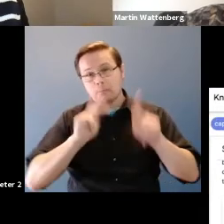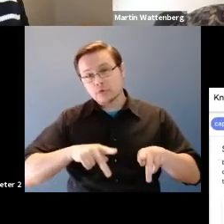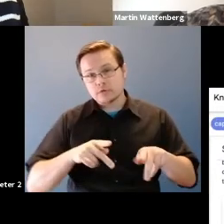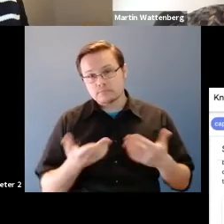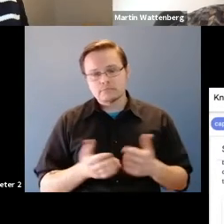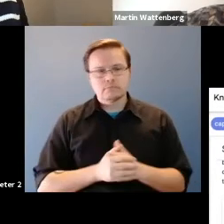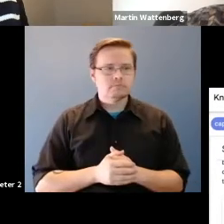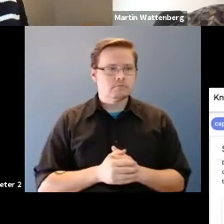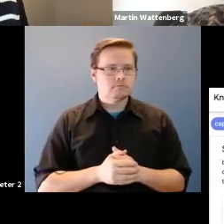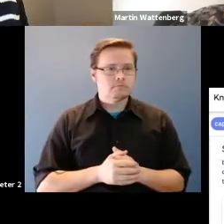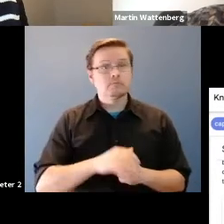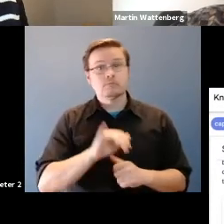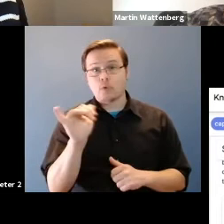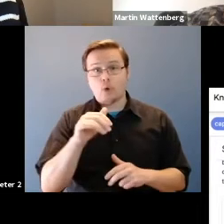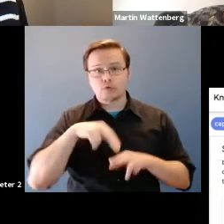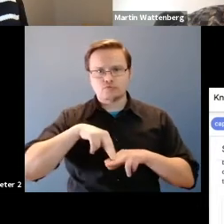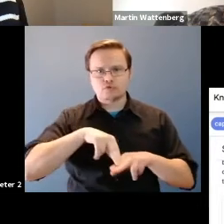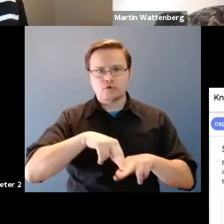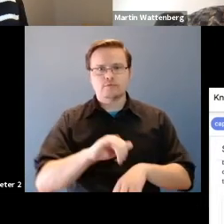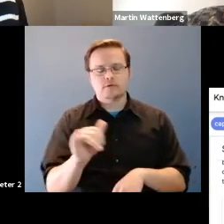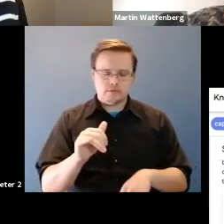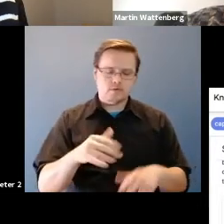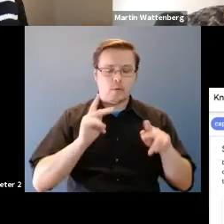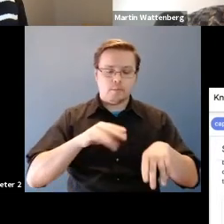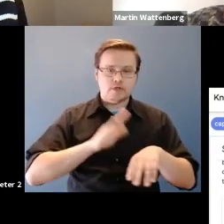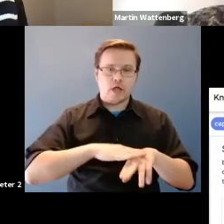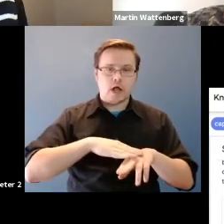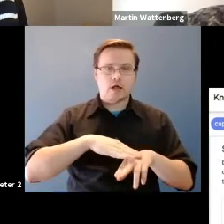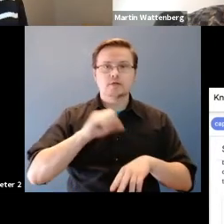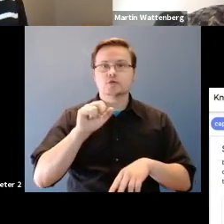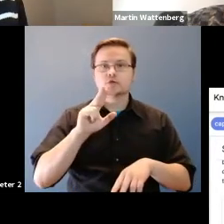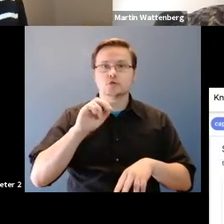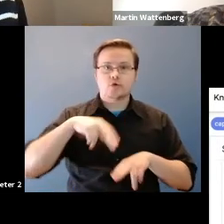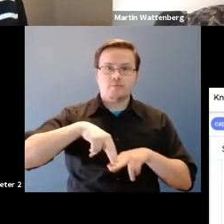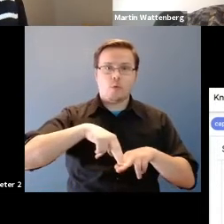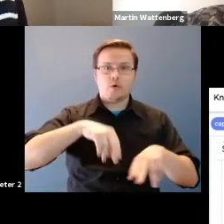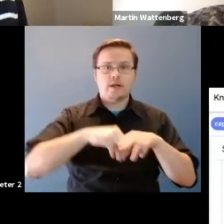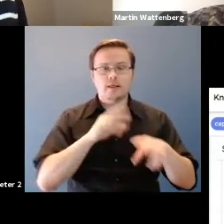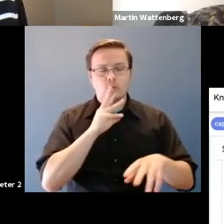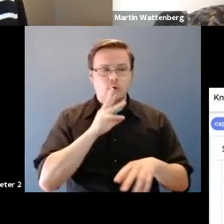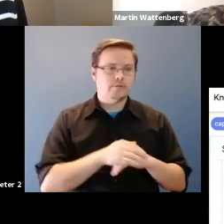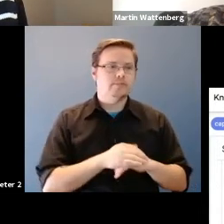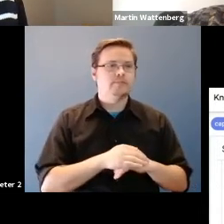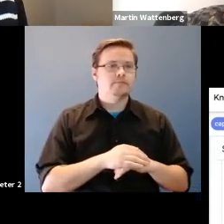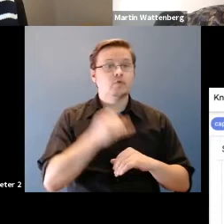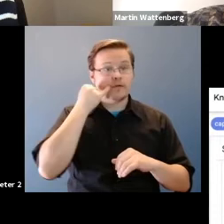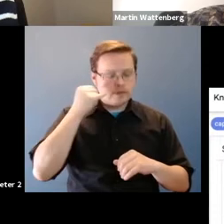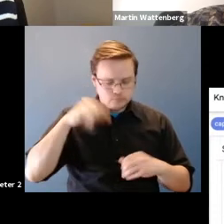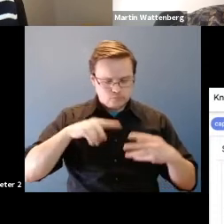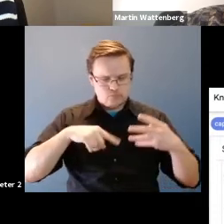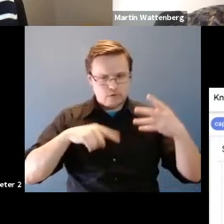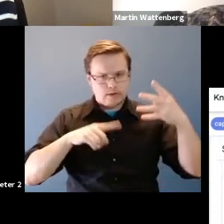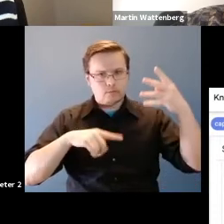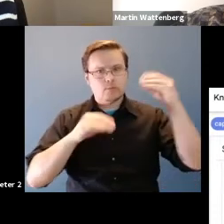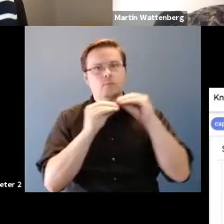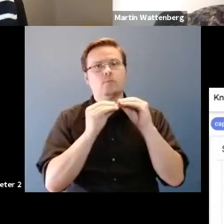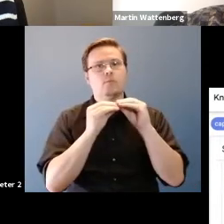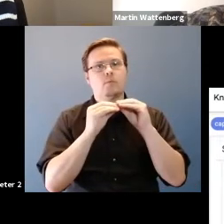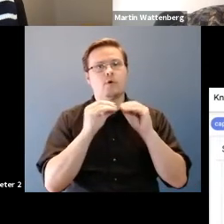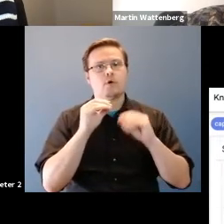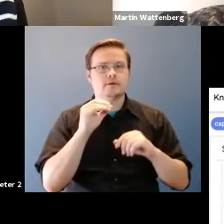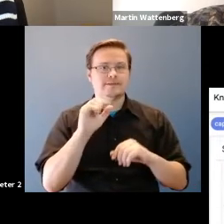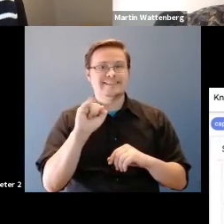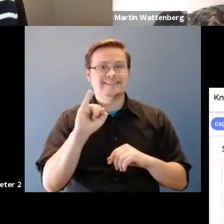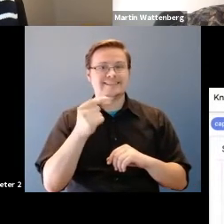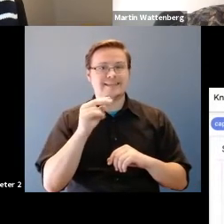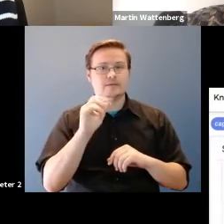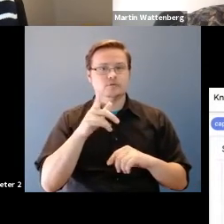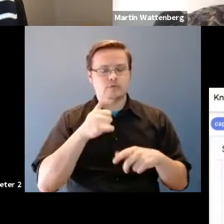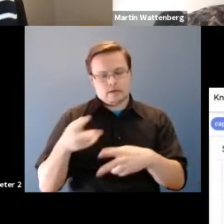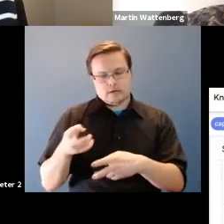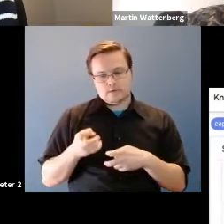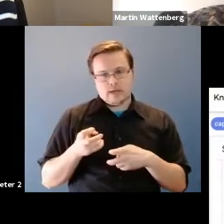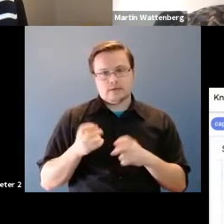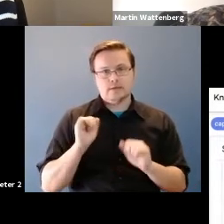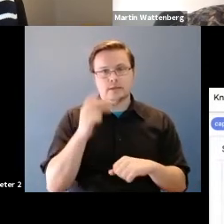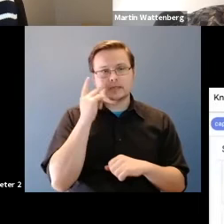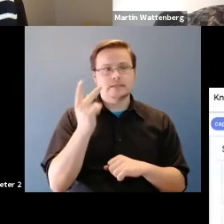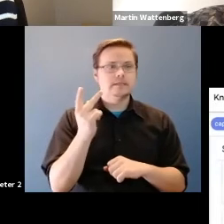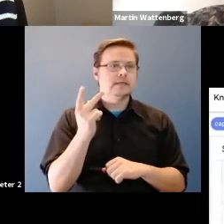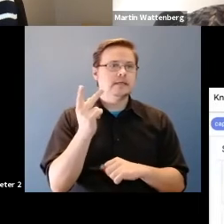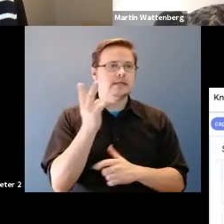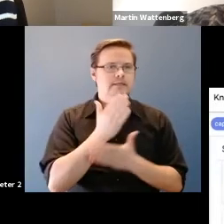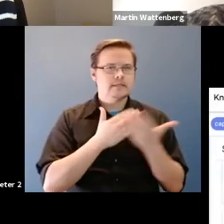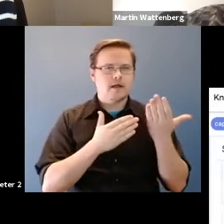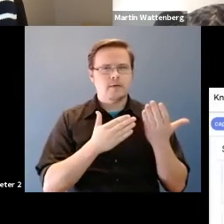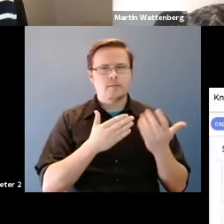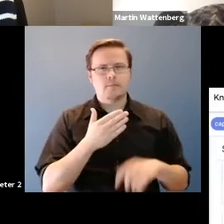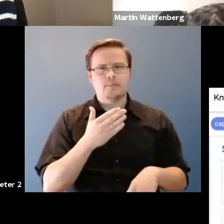Fernanda Viegas: Oh it's also surfboard a person on a surfboard in the water, and if I scroll down to more signals that we can extract from here, I can see some of the gendered signals here, and I can see.